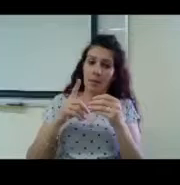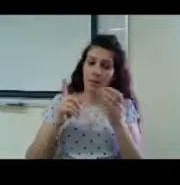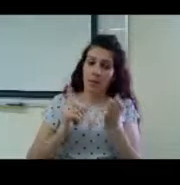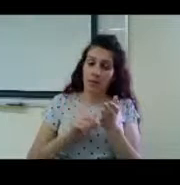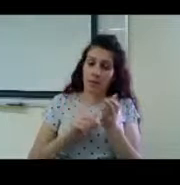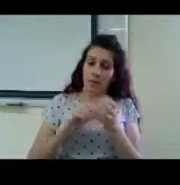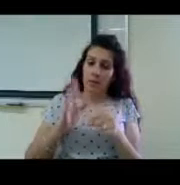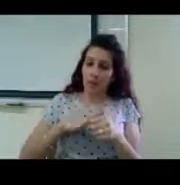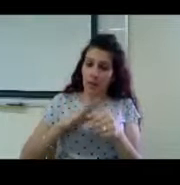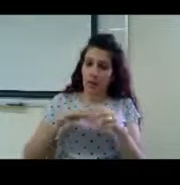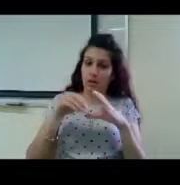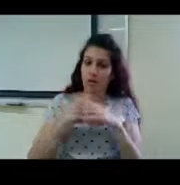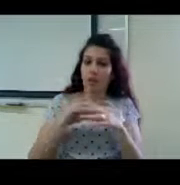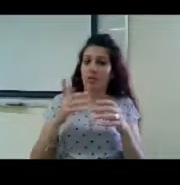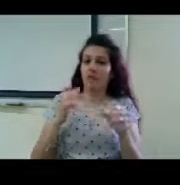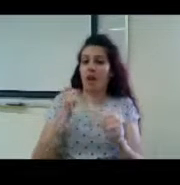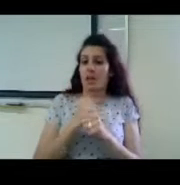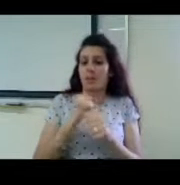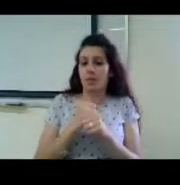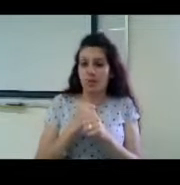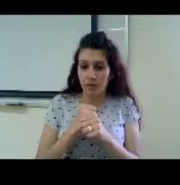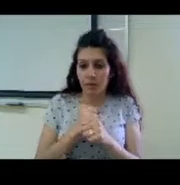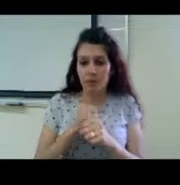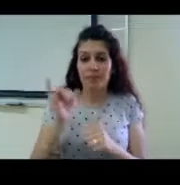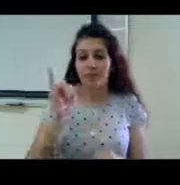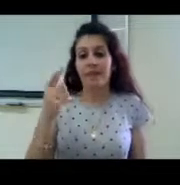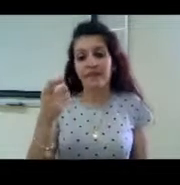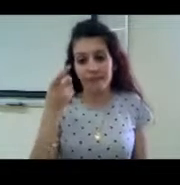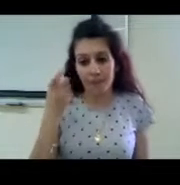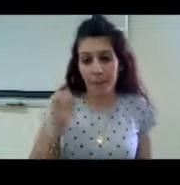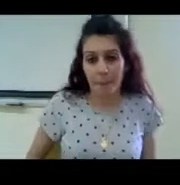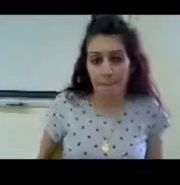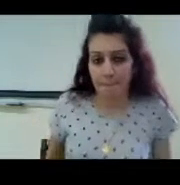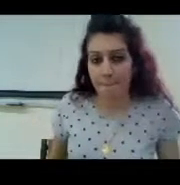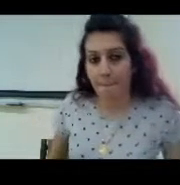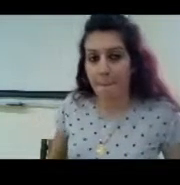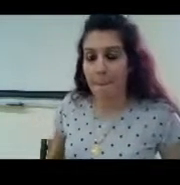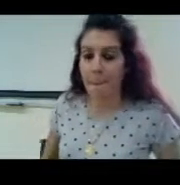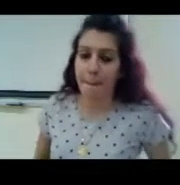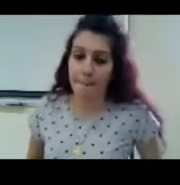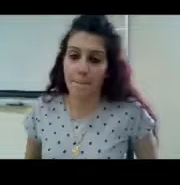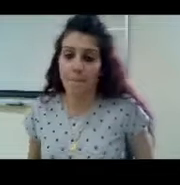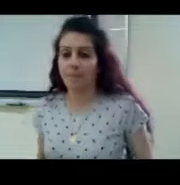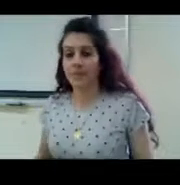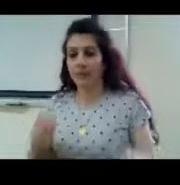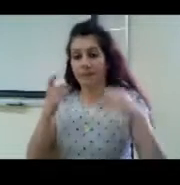proper manner and where social distancing is required by bringing